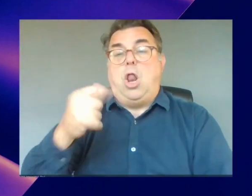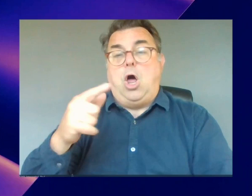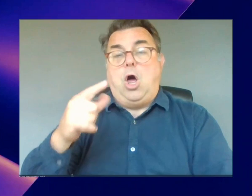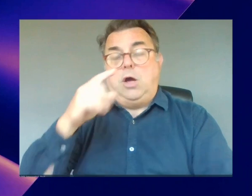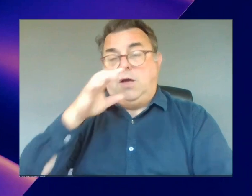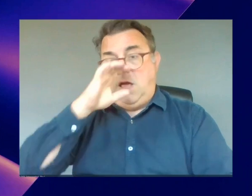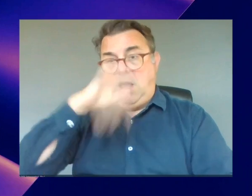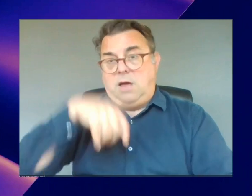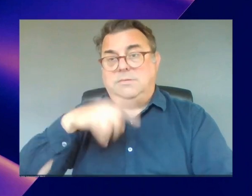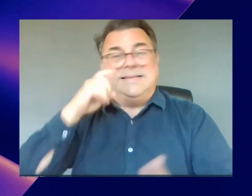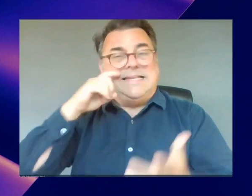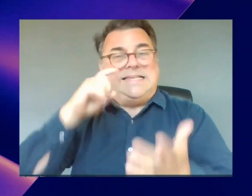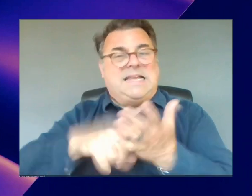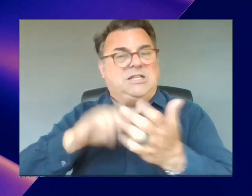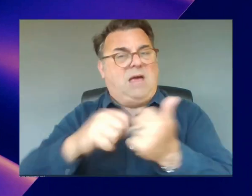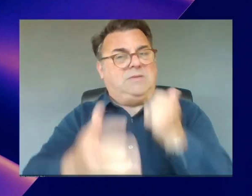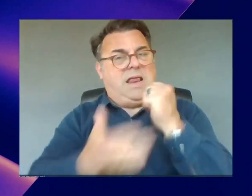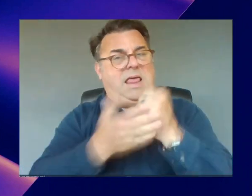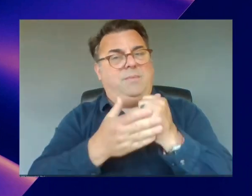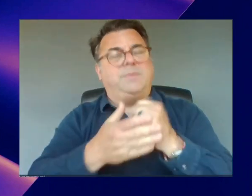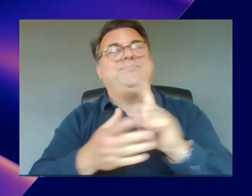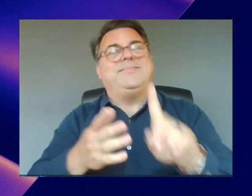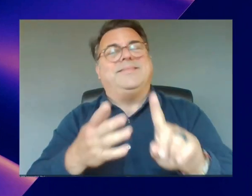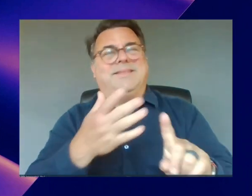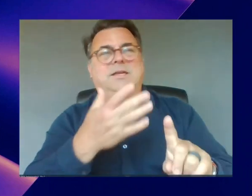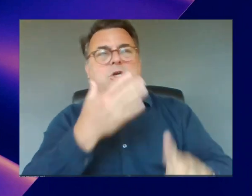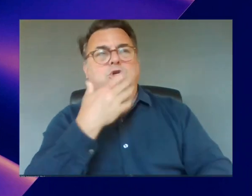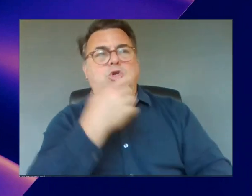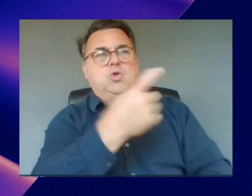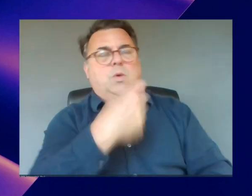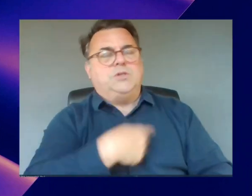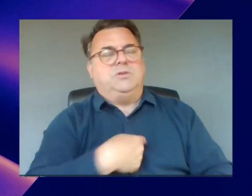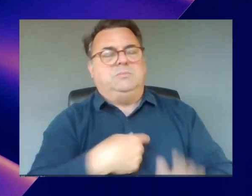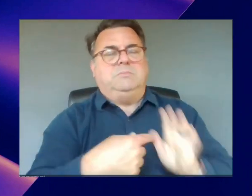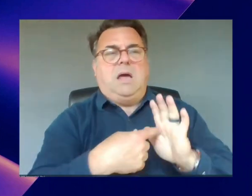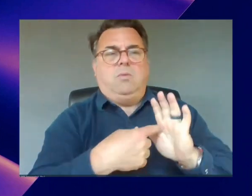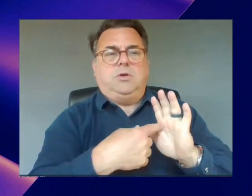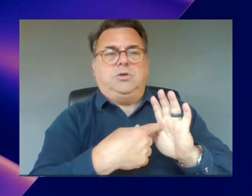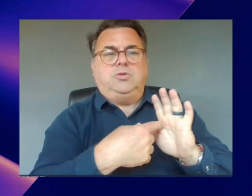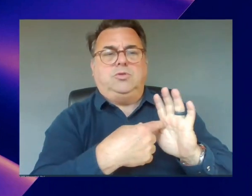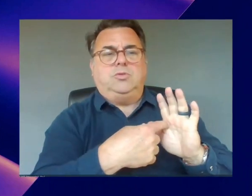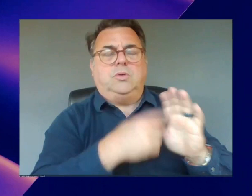I think you've touched on some key pieces where there one thing I wanna ensure the customers on is security.